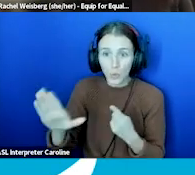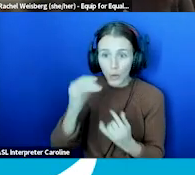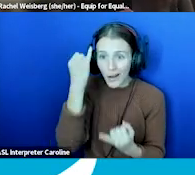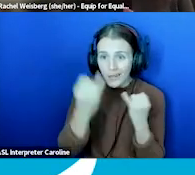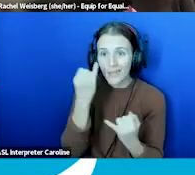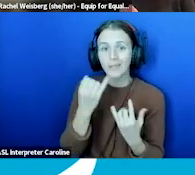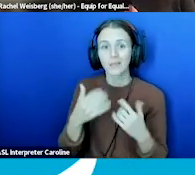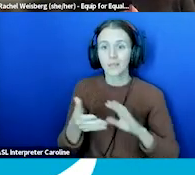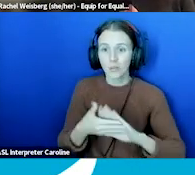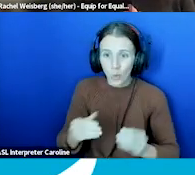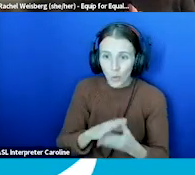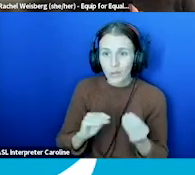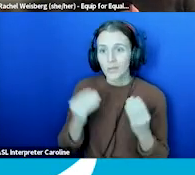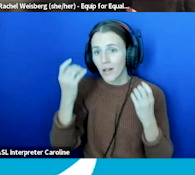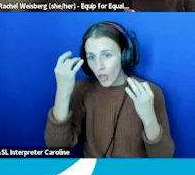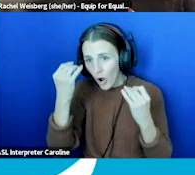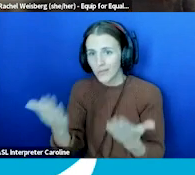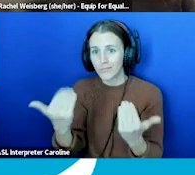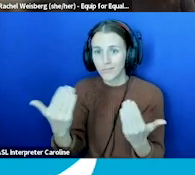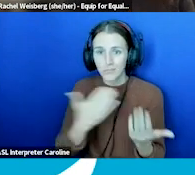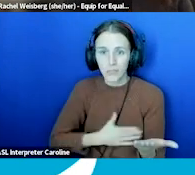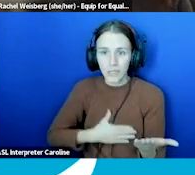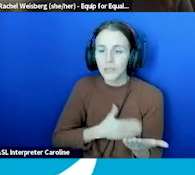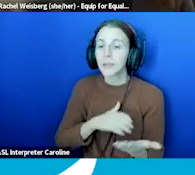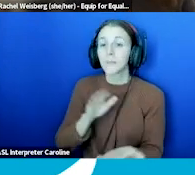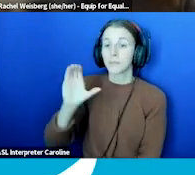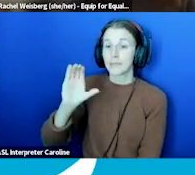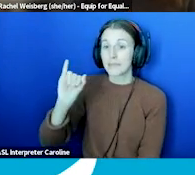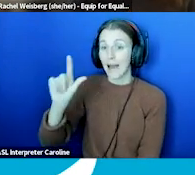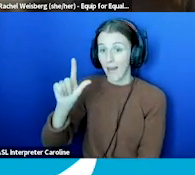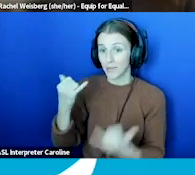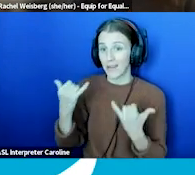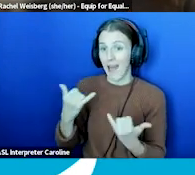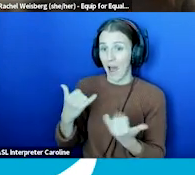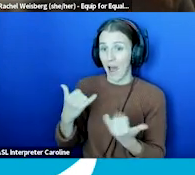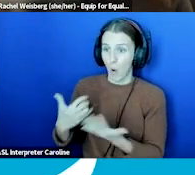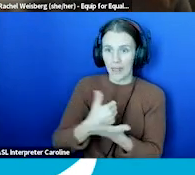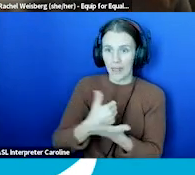ABOUT. SO, WE LOVE TO HEAR ANY IDEAS,